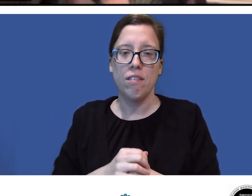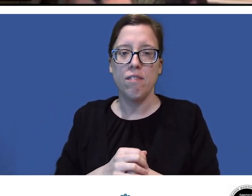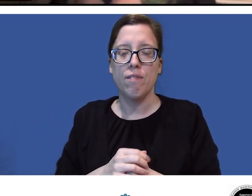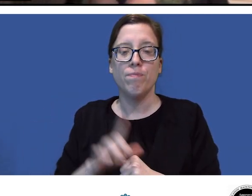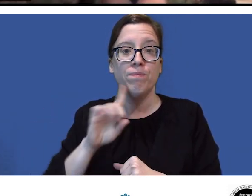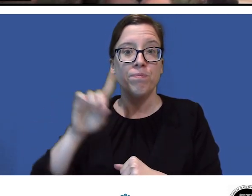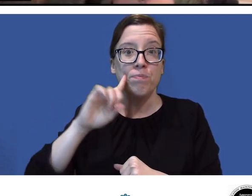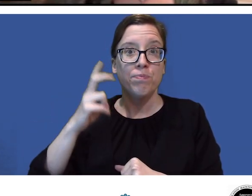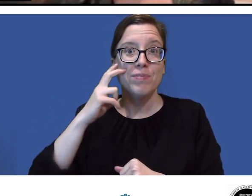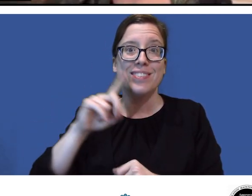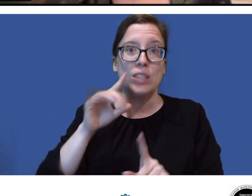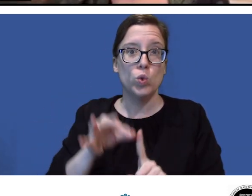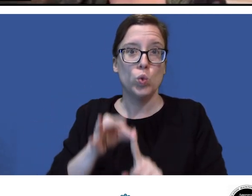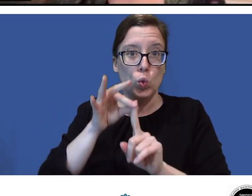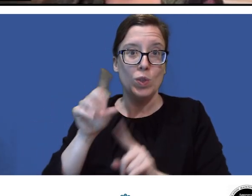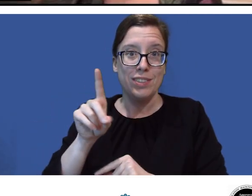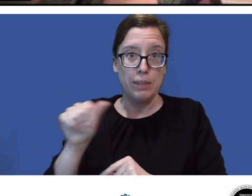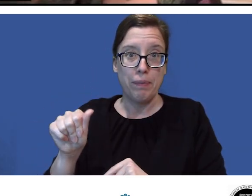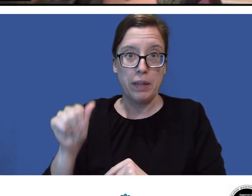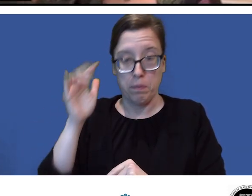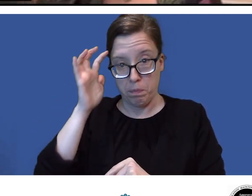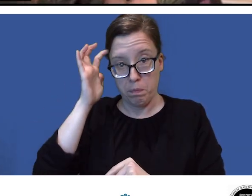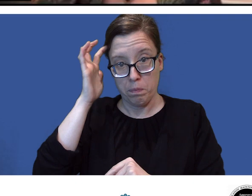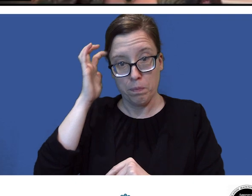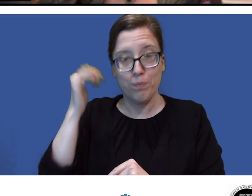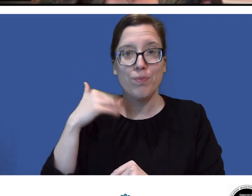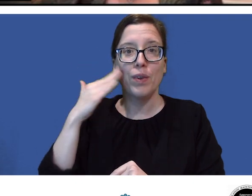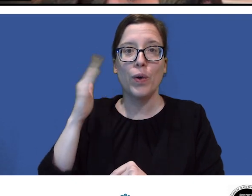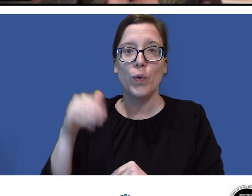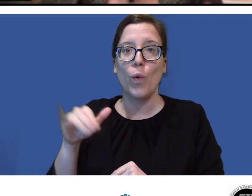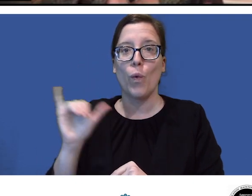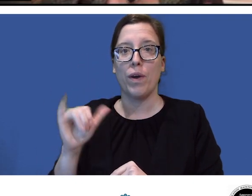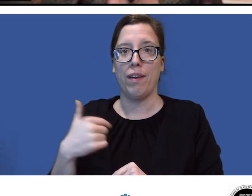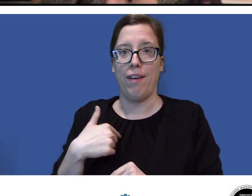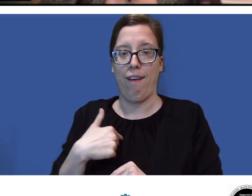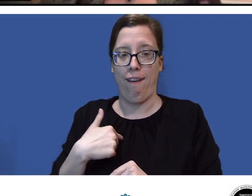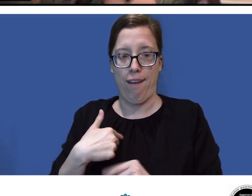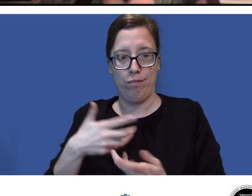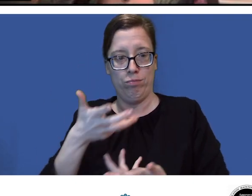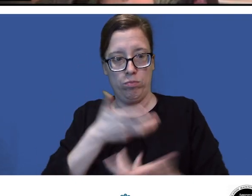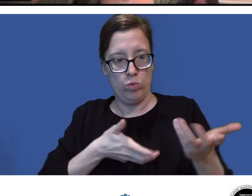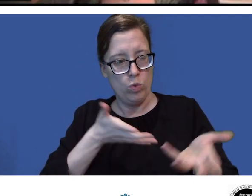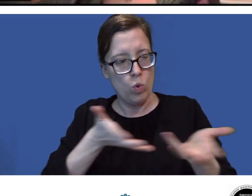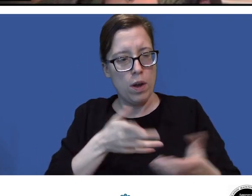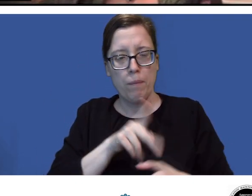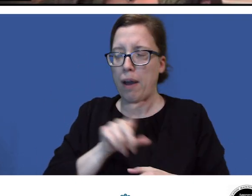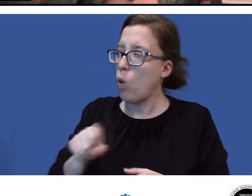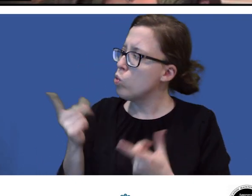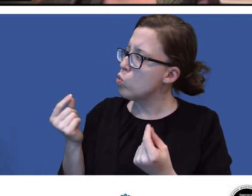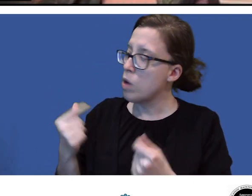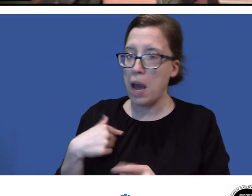I know as I interact with people and they say, 'What do you do?" And I say, 'I'm a Special Ed Teacher.' 'What do you teach?' 'I teach kids with deafblindness.'